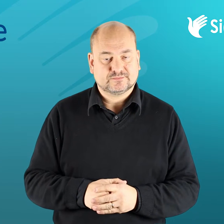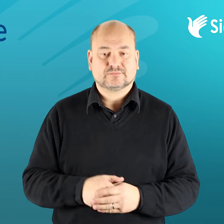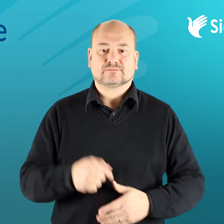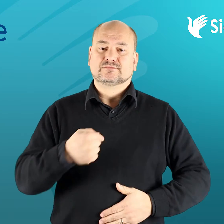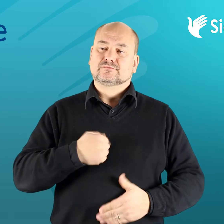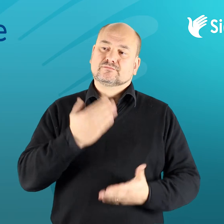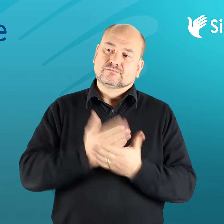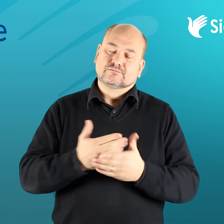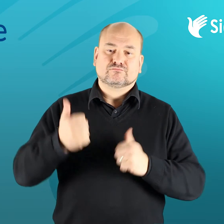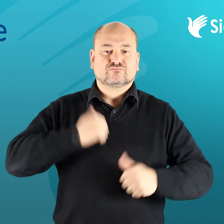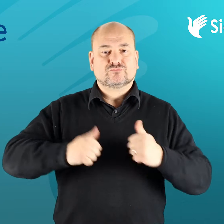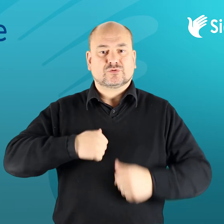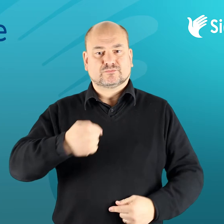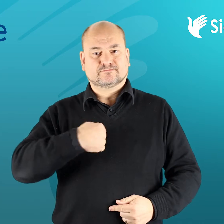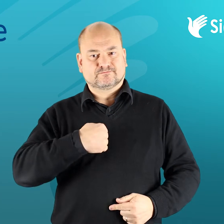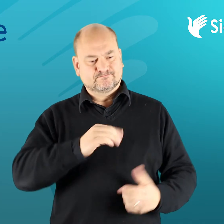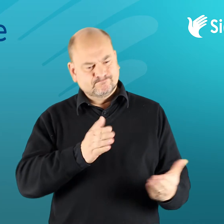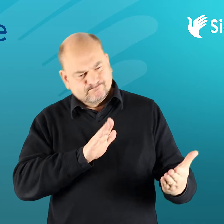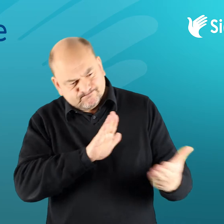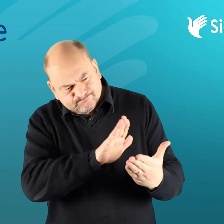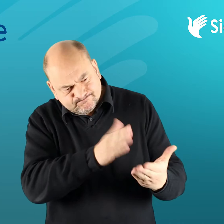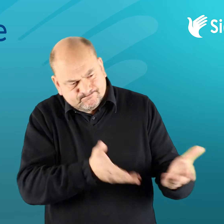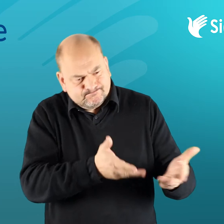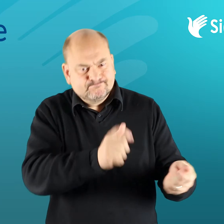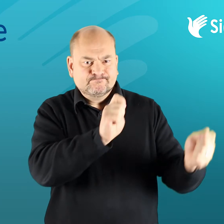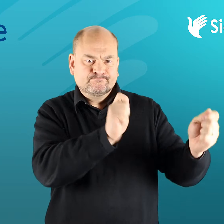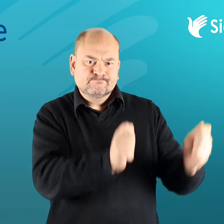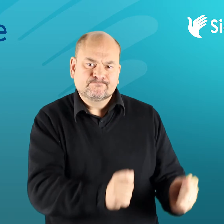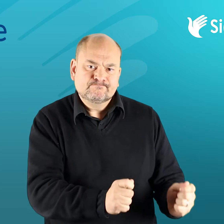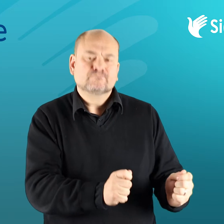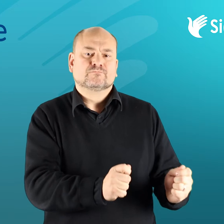We are very proud of our approach to customer service and of the way we are adapting our business